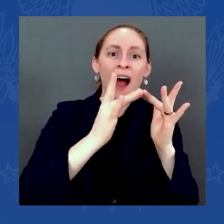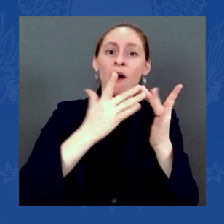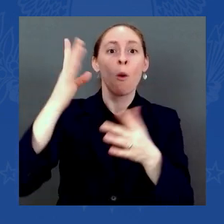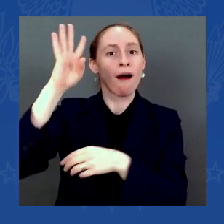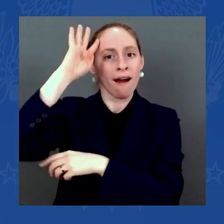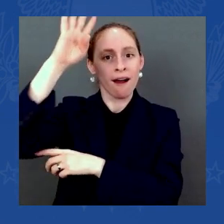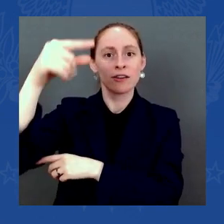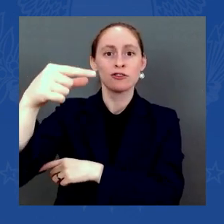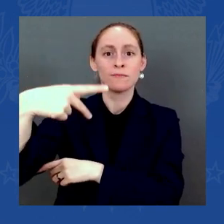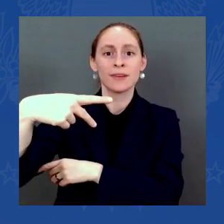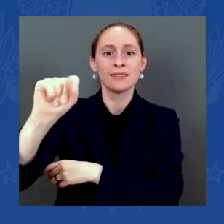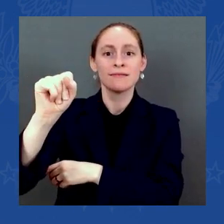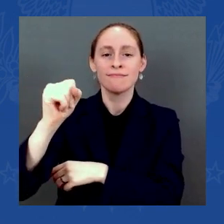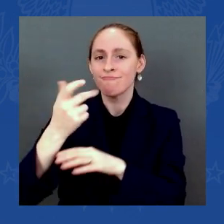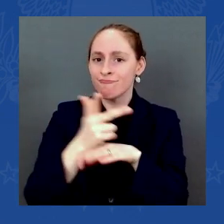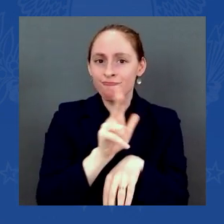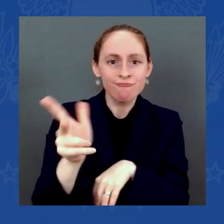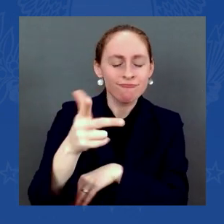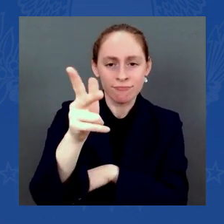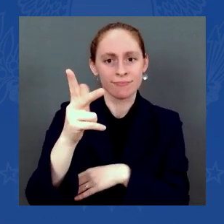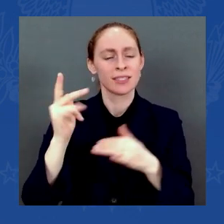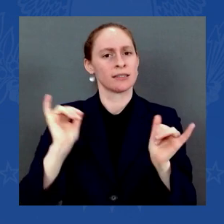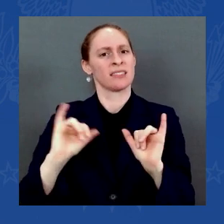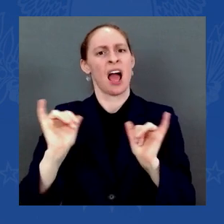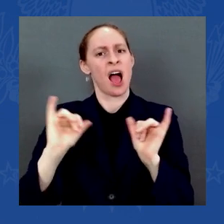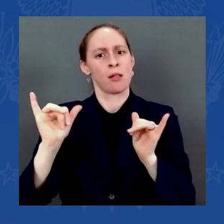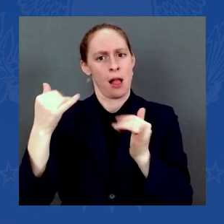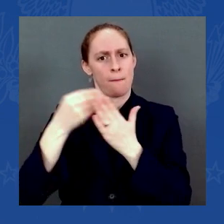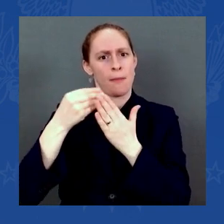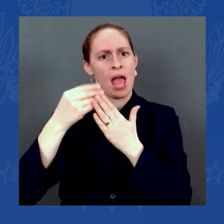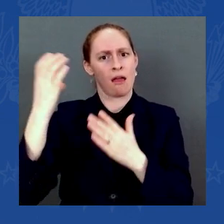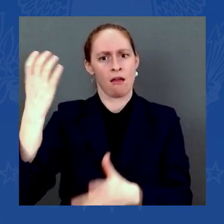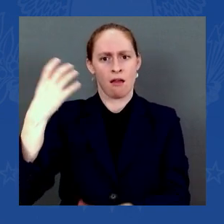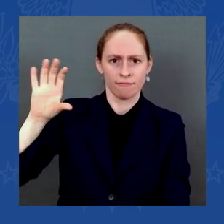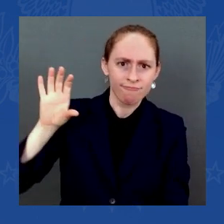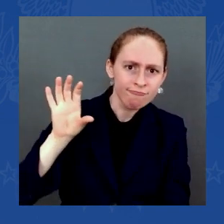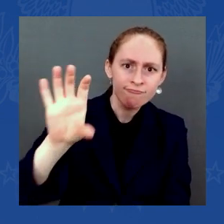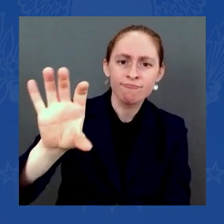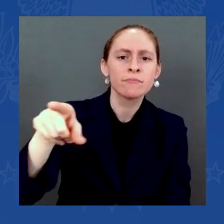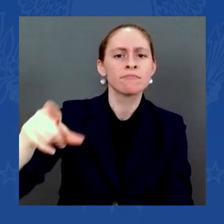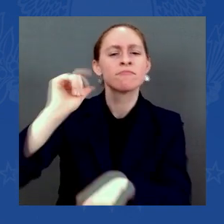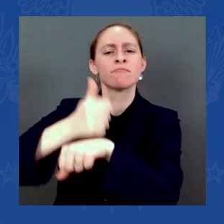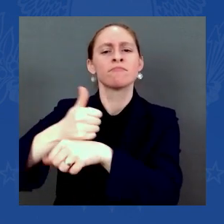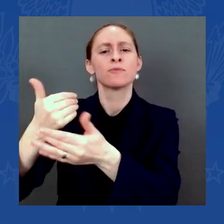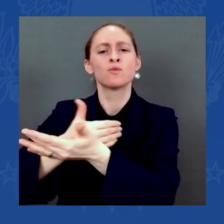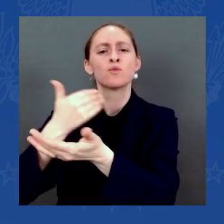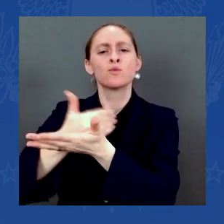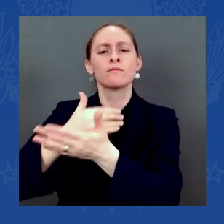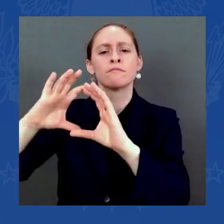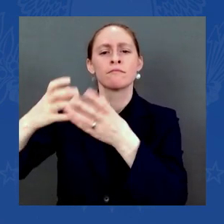ARPA-H -- that would advance breakthroughs in how we detect, treat, and cure cancer,